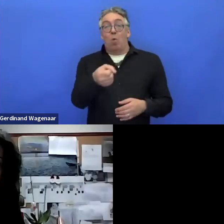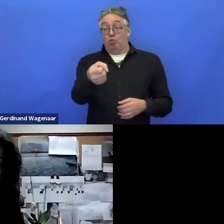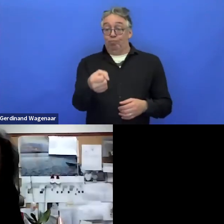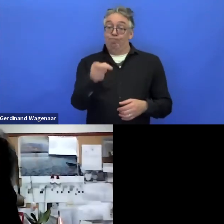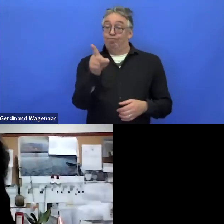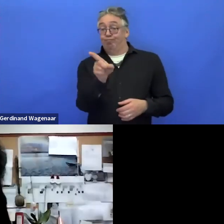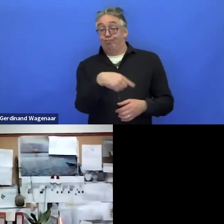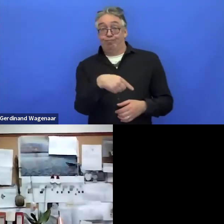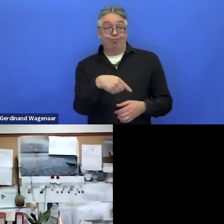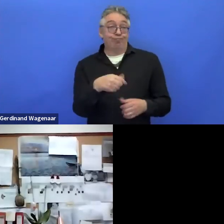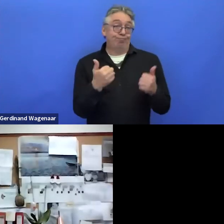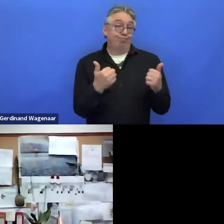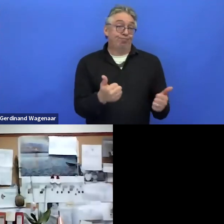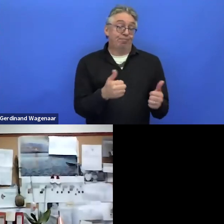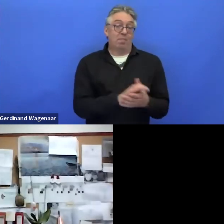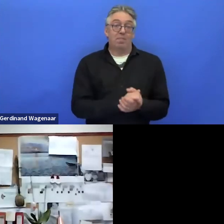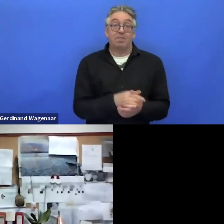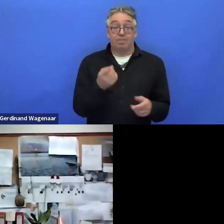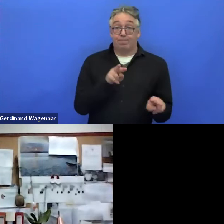You will see International Sign interpretation,